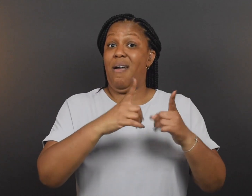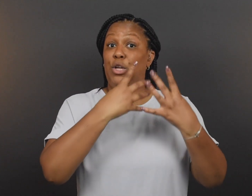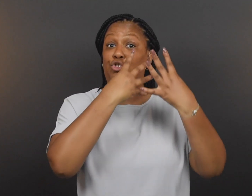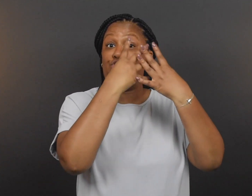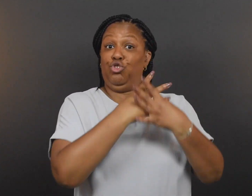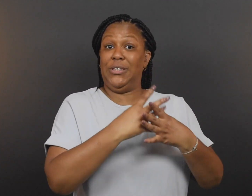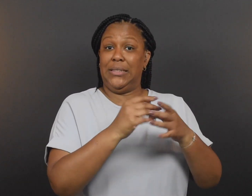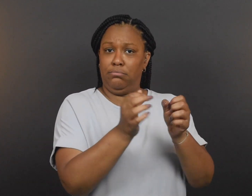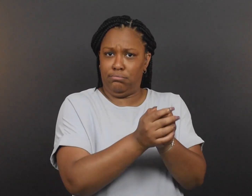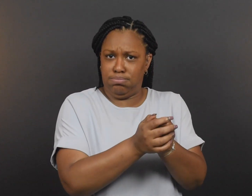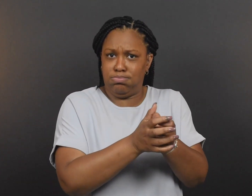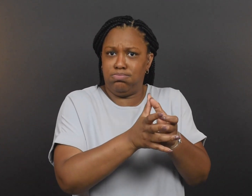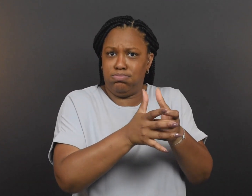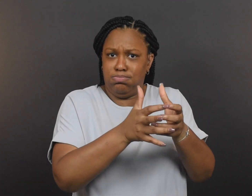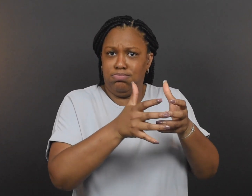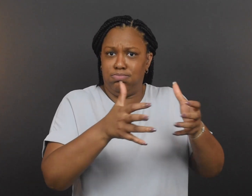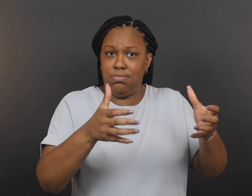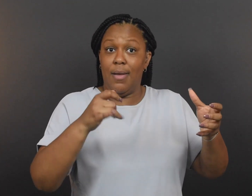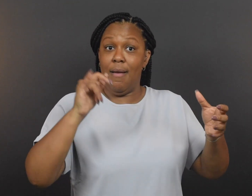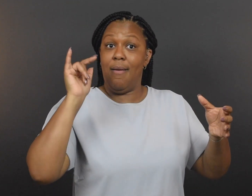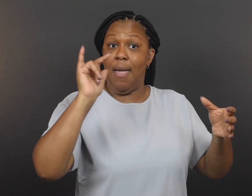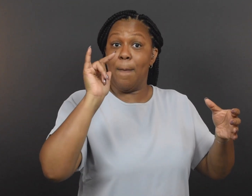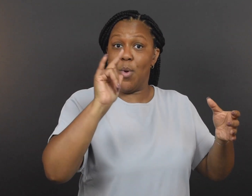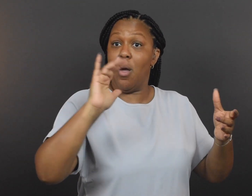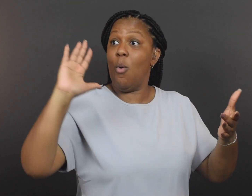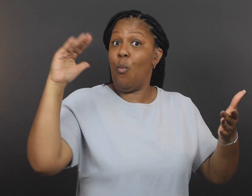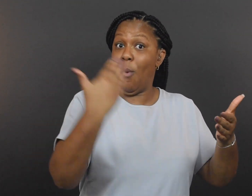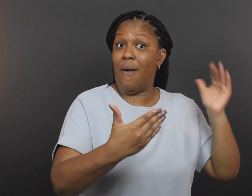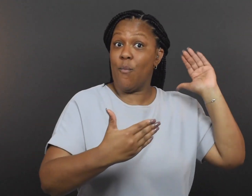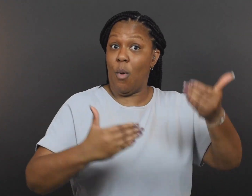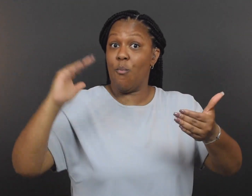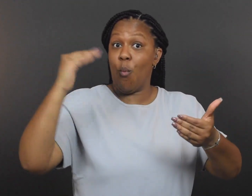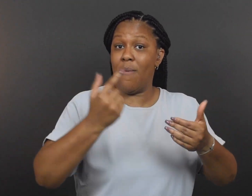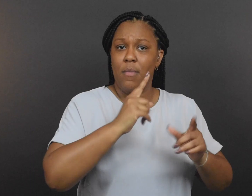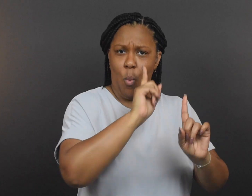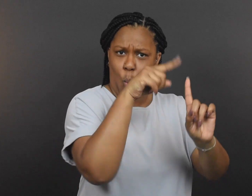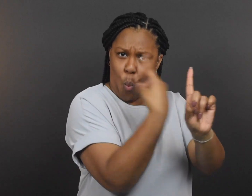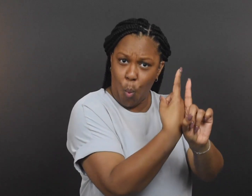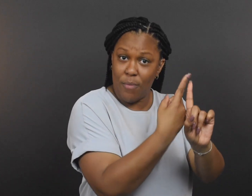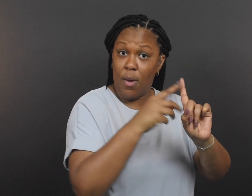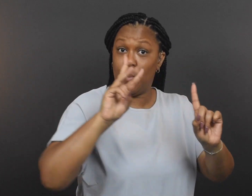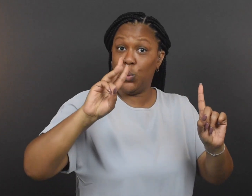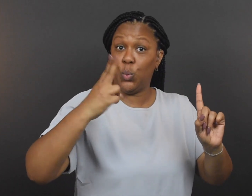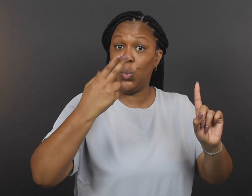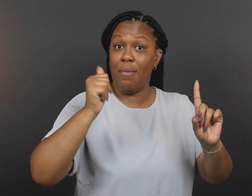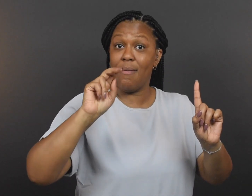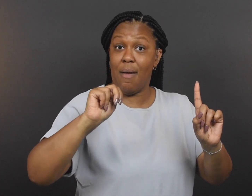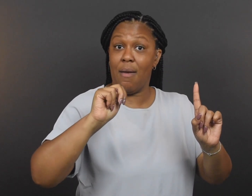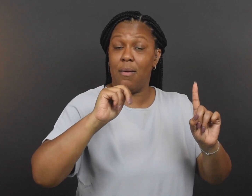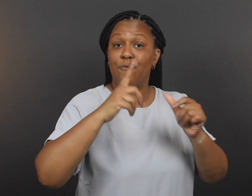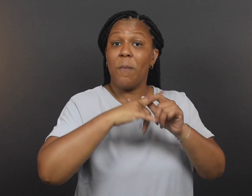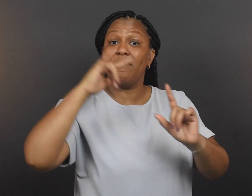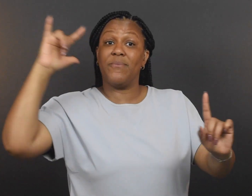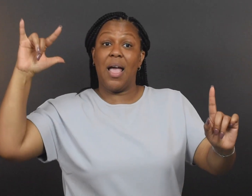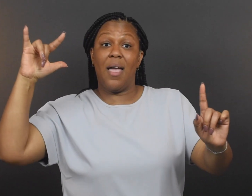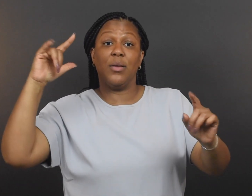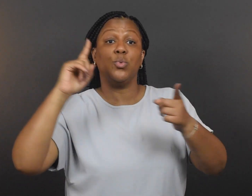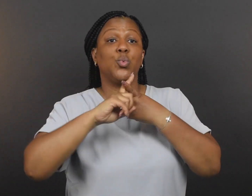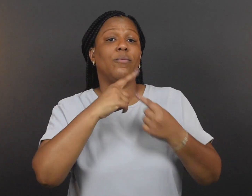As the screenings expanded from flights arriving from only Wuhan to flights from across China,